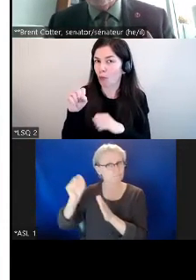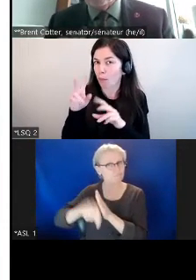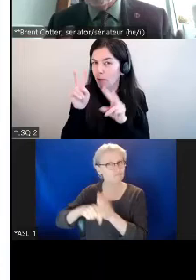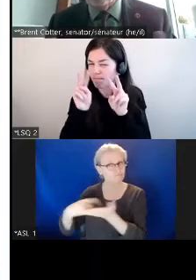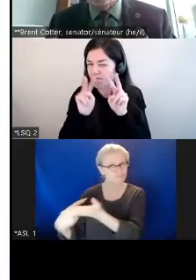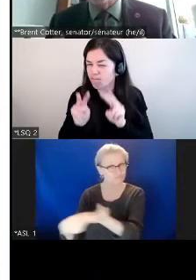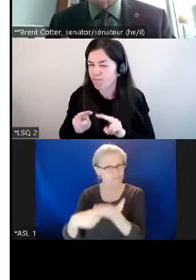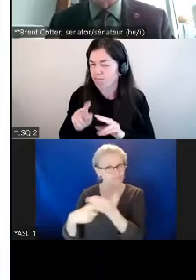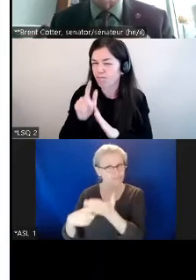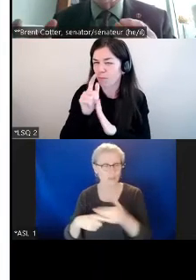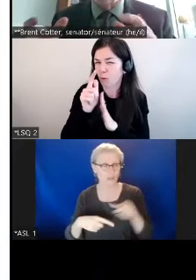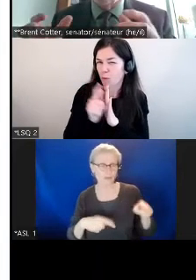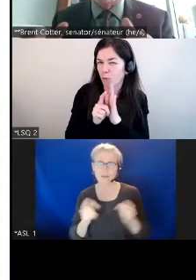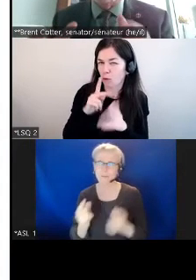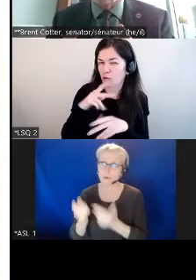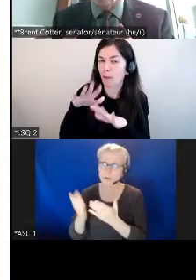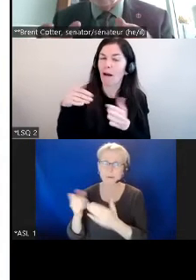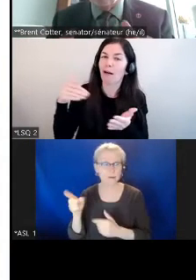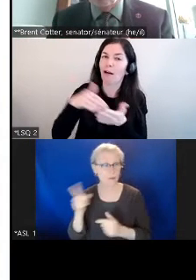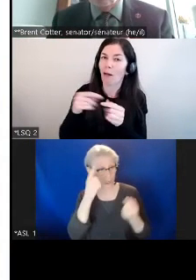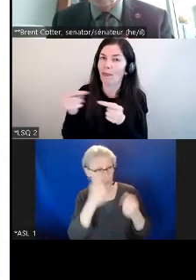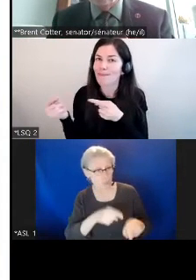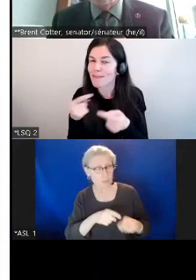WHETHER THEY AGREE WITH WHAT IS NOW THE SHAPE OF THE BILL.